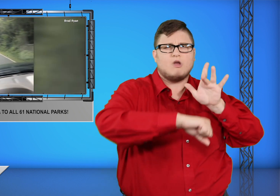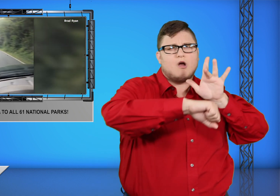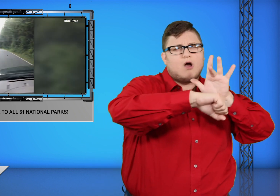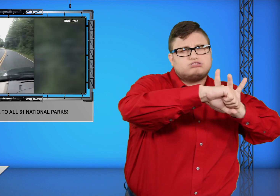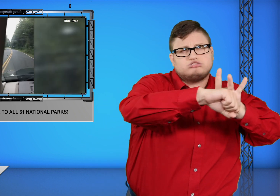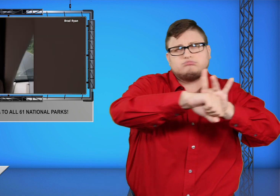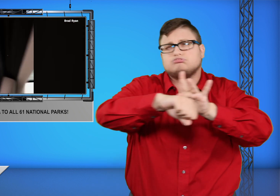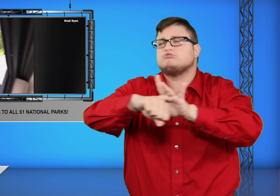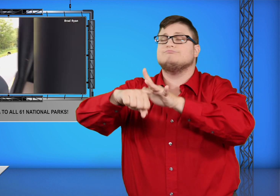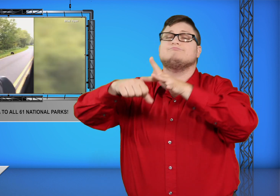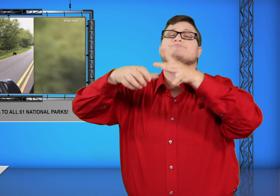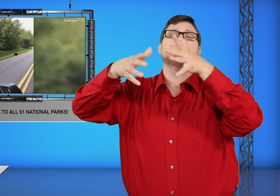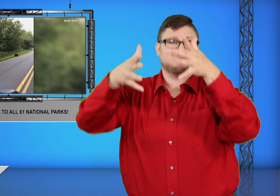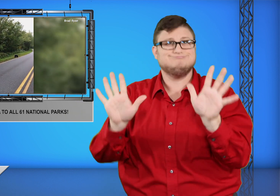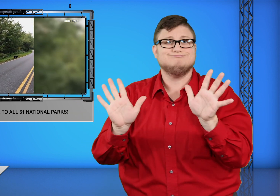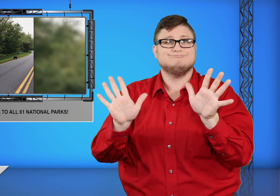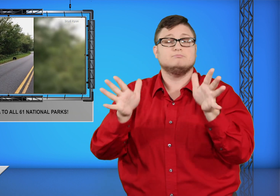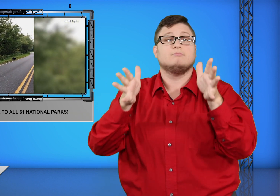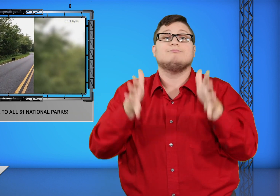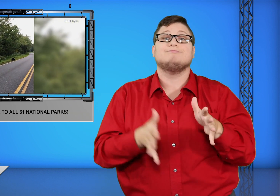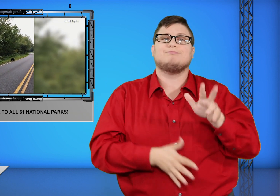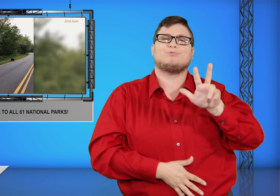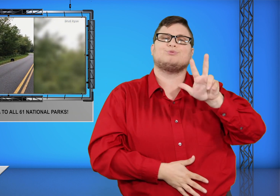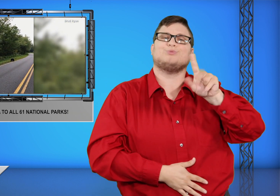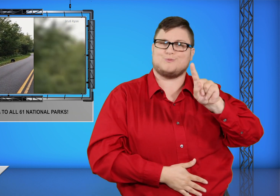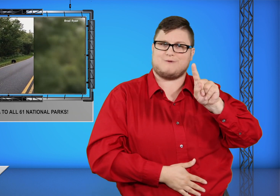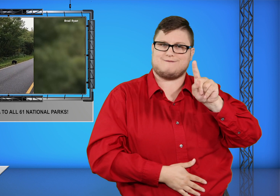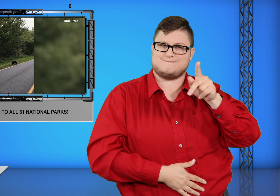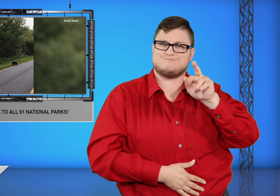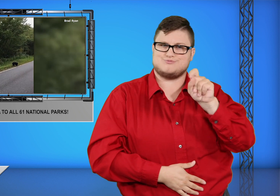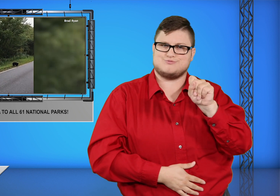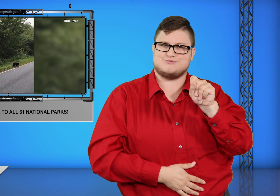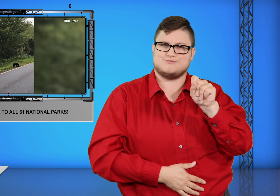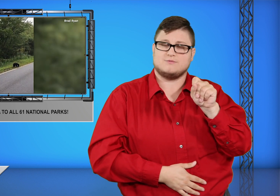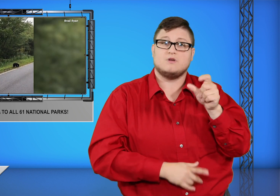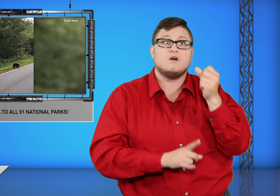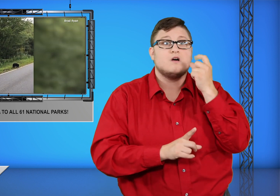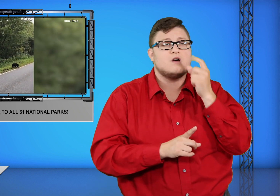She's got more than 31 to go and just over a year to do it.